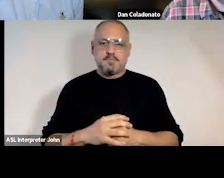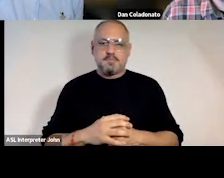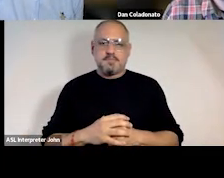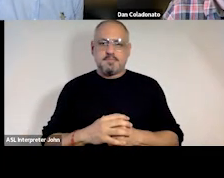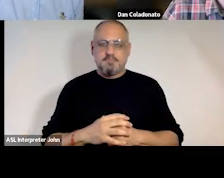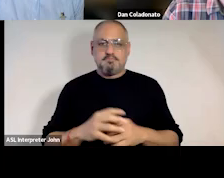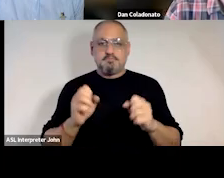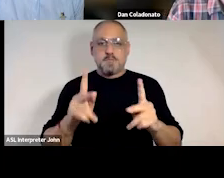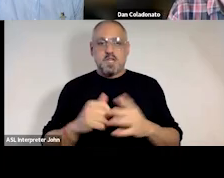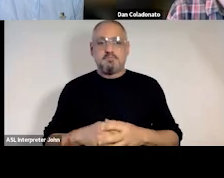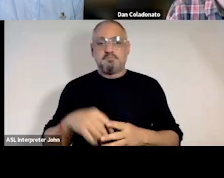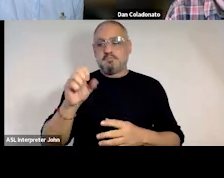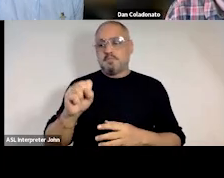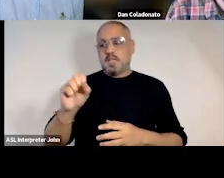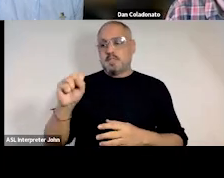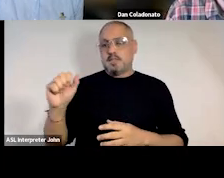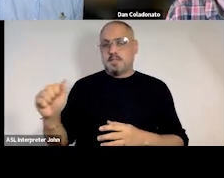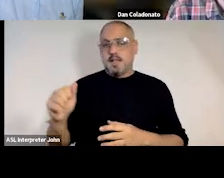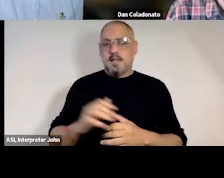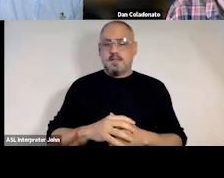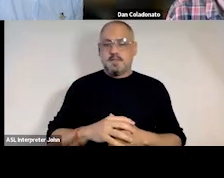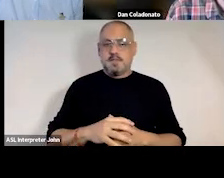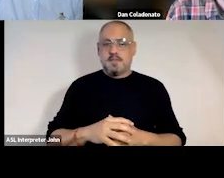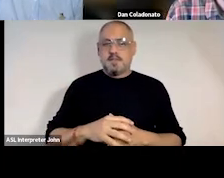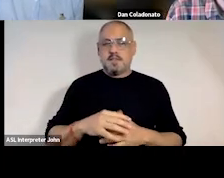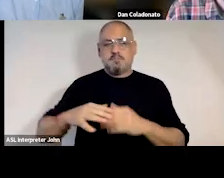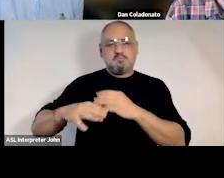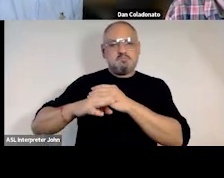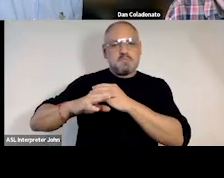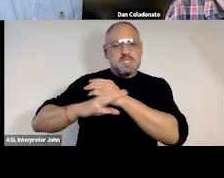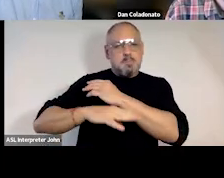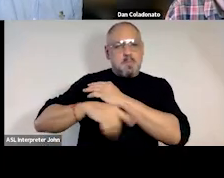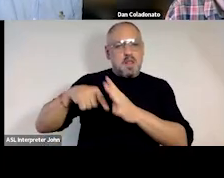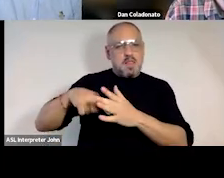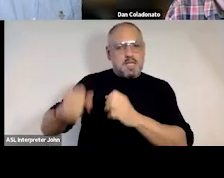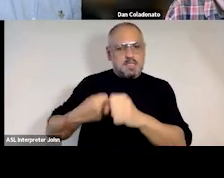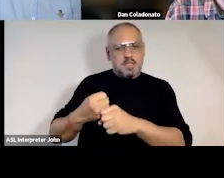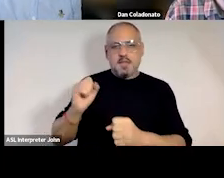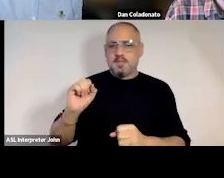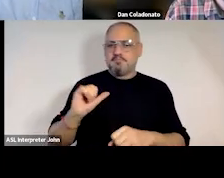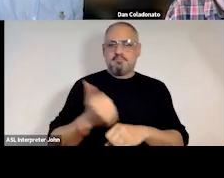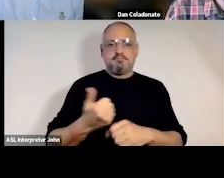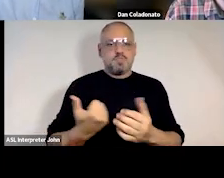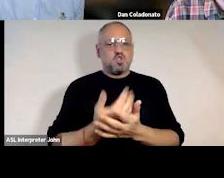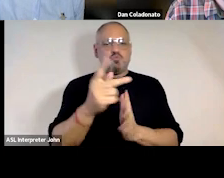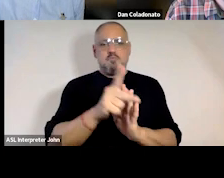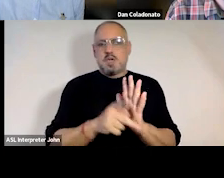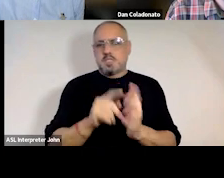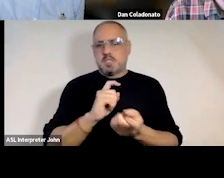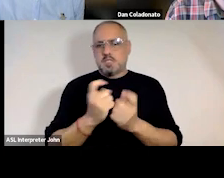Okay, so Social Security, at the end of September of this year, they instituted a new policy change where if you wanna serve